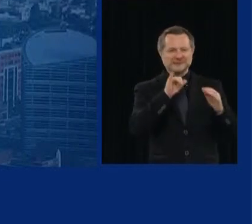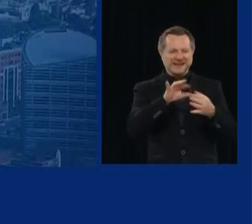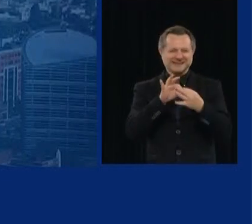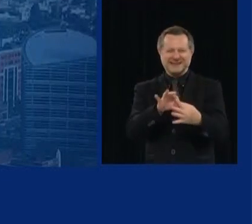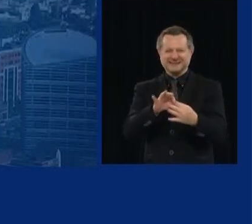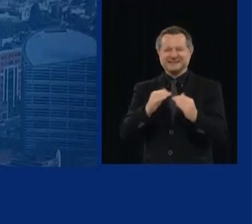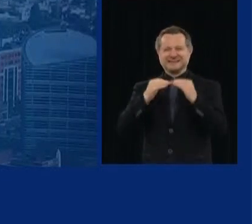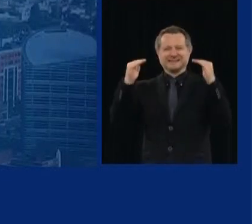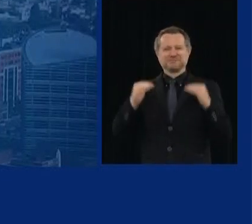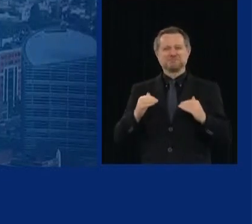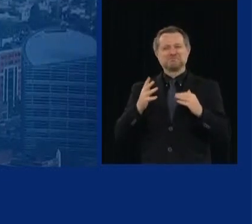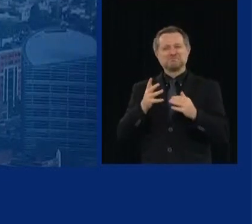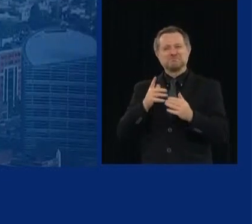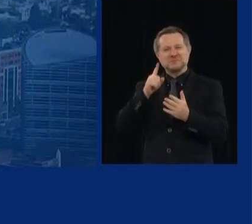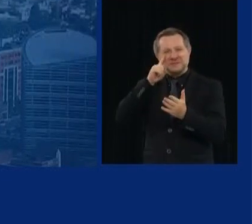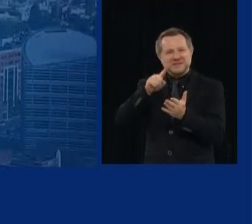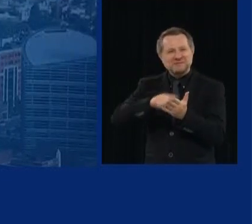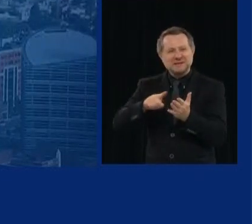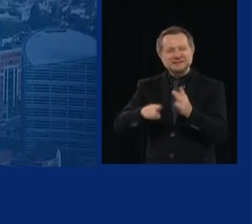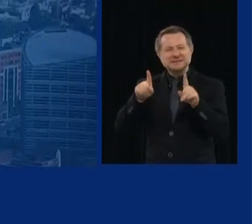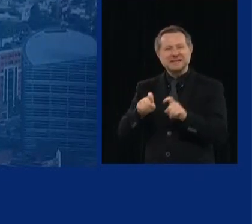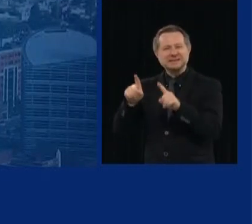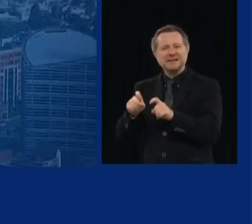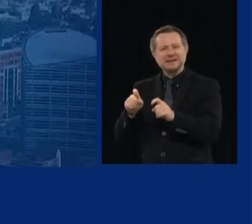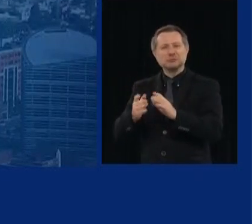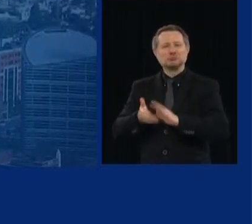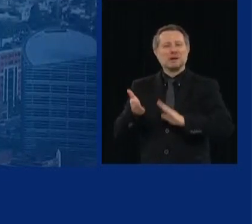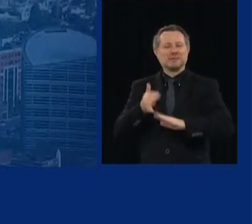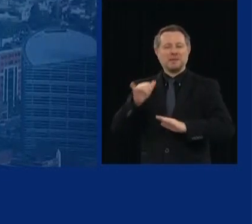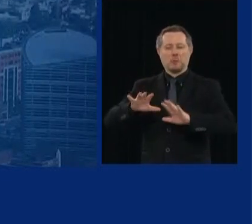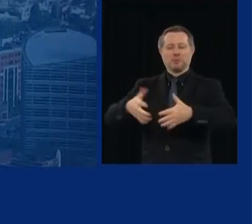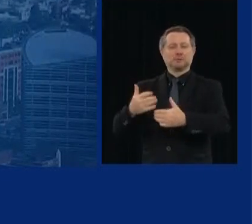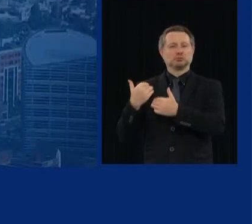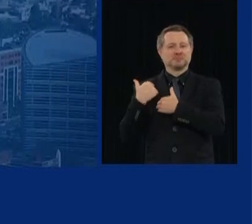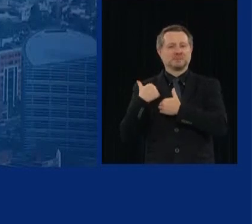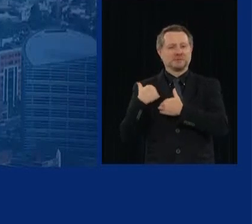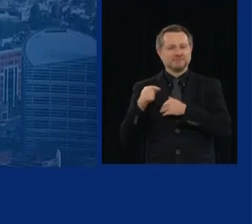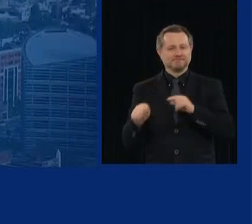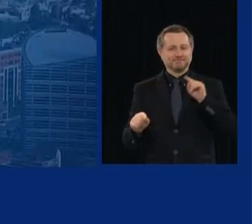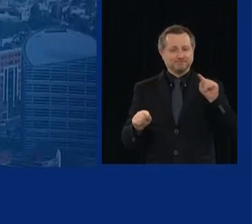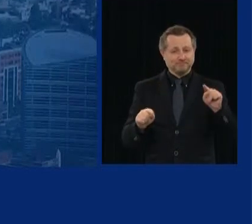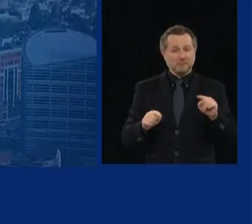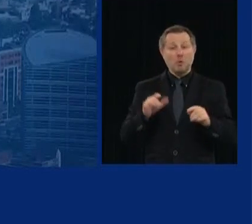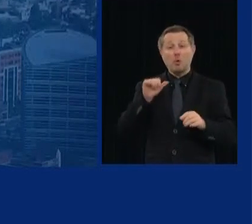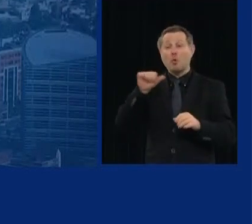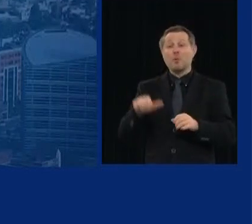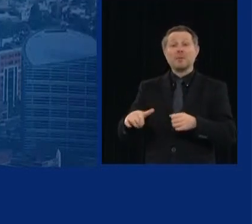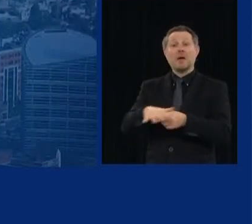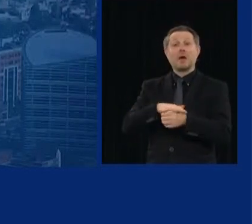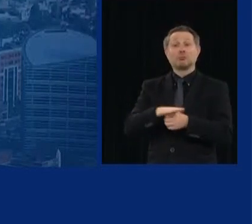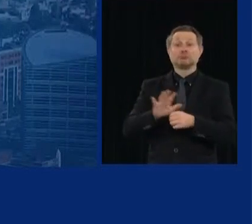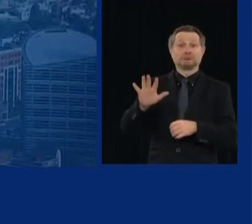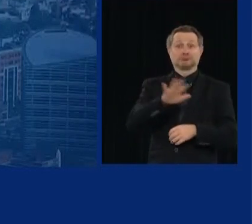YORK TO GET THAT TRACING UP, BUT THAT IS A PURELY ADMINISTRATIVE